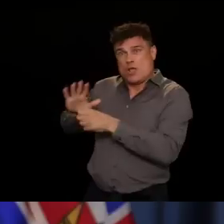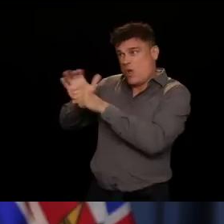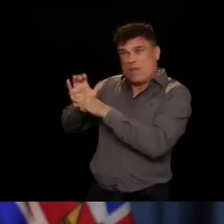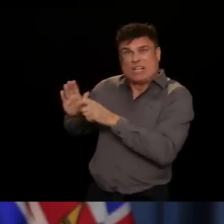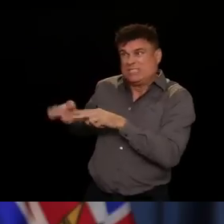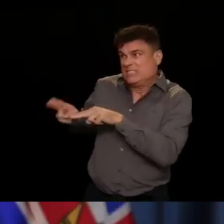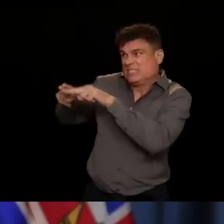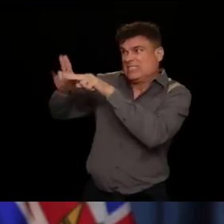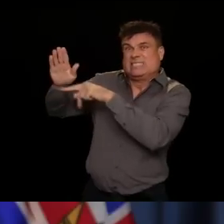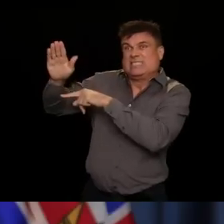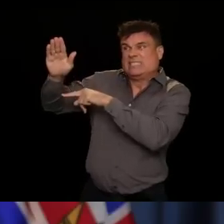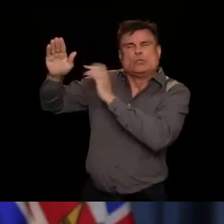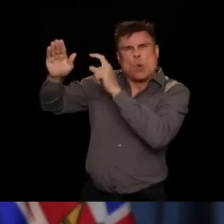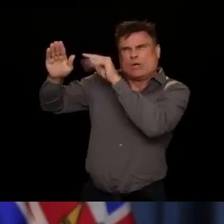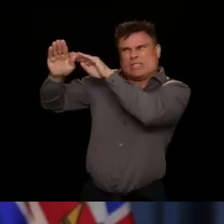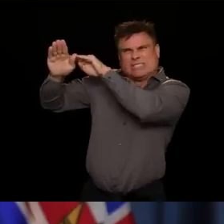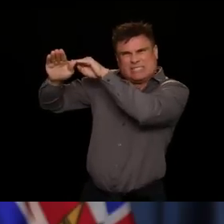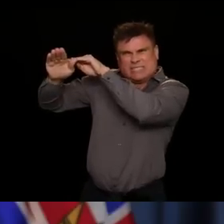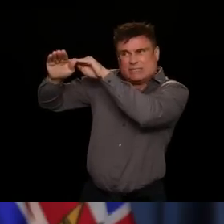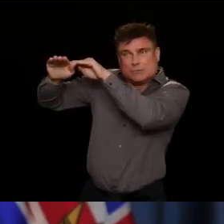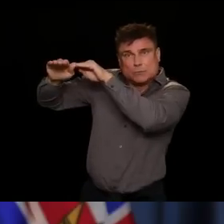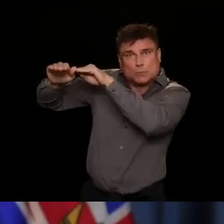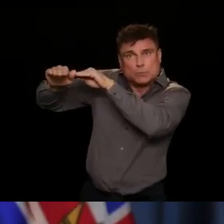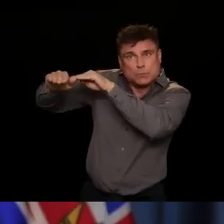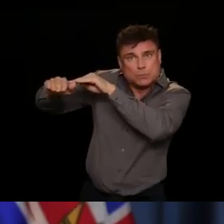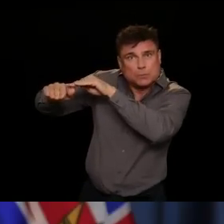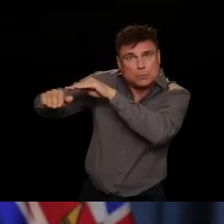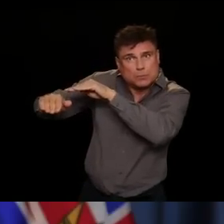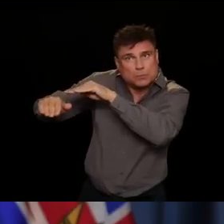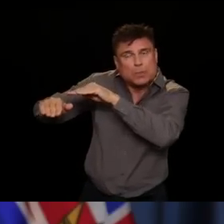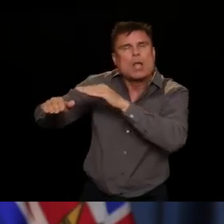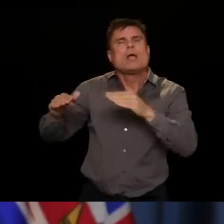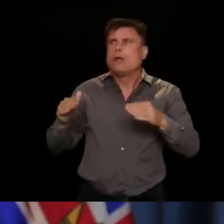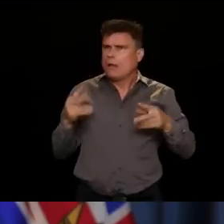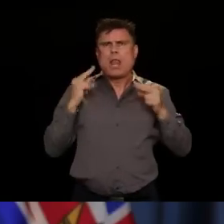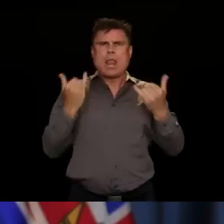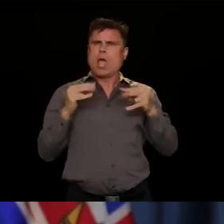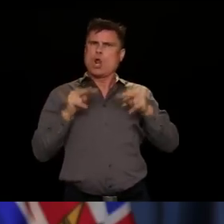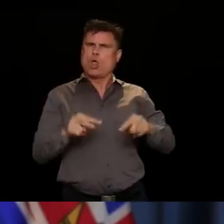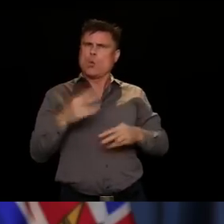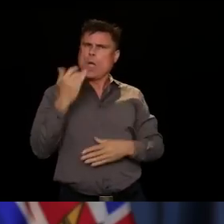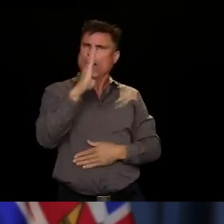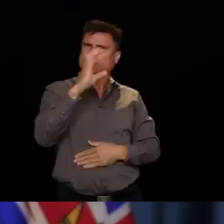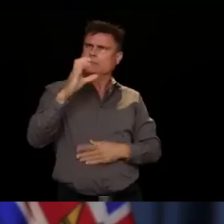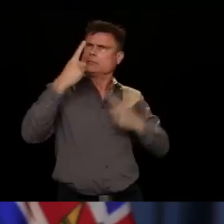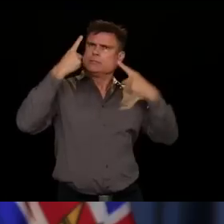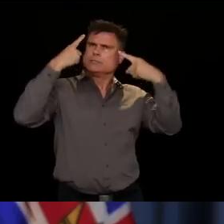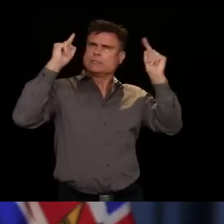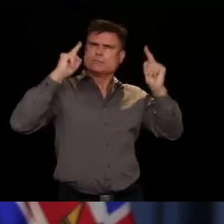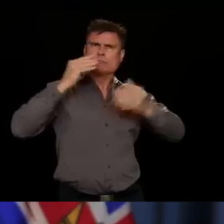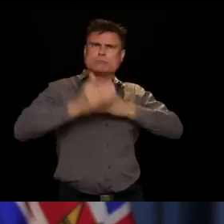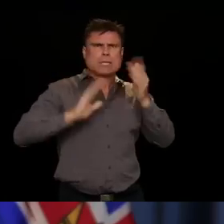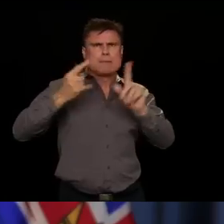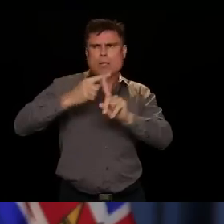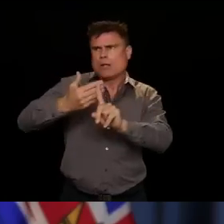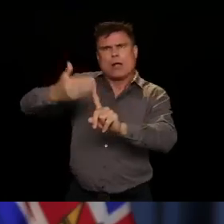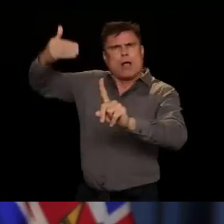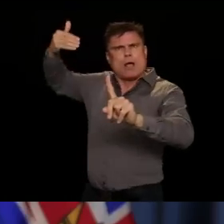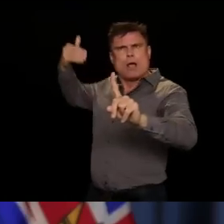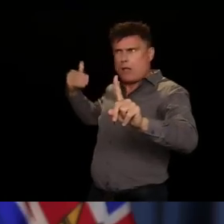early point our success was driven by physical distancing. Physical distancing, of all the phrases we've used over the months,